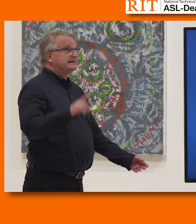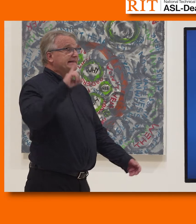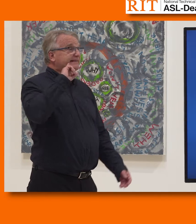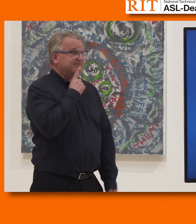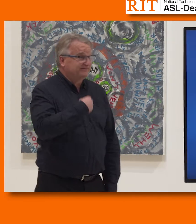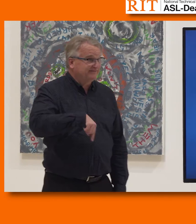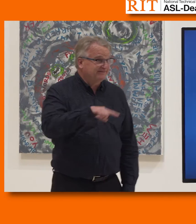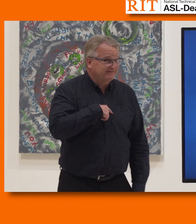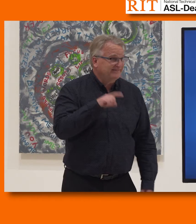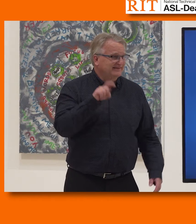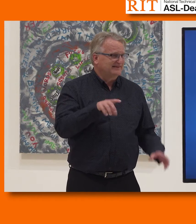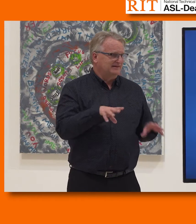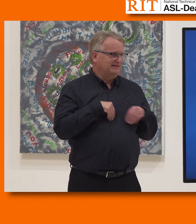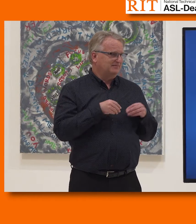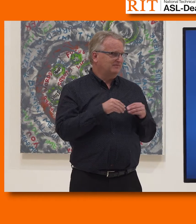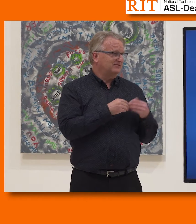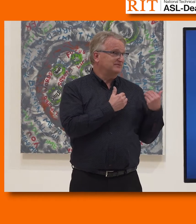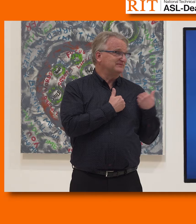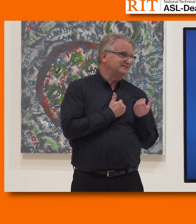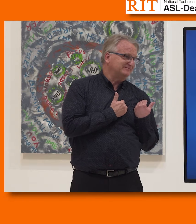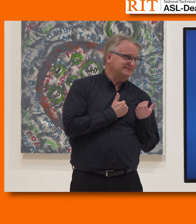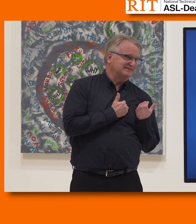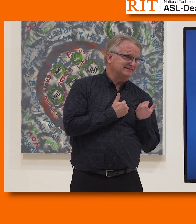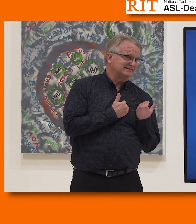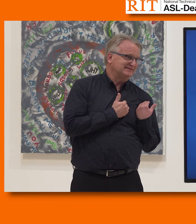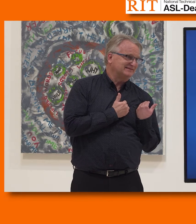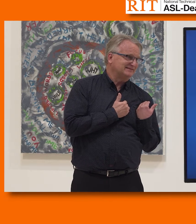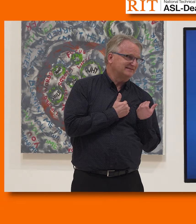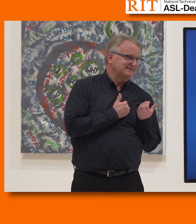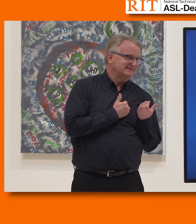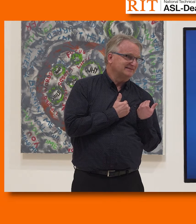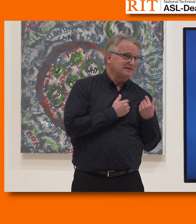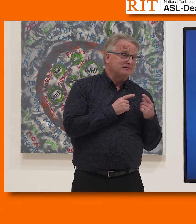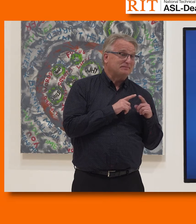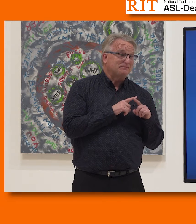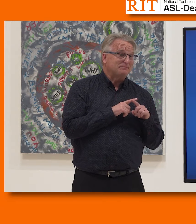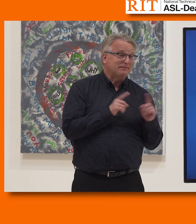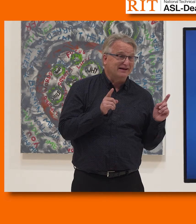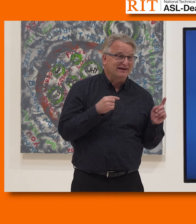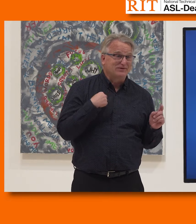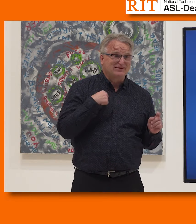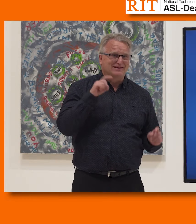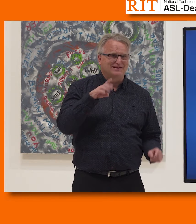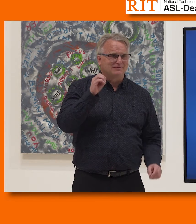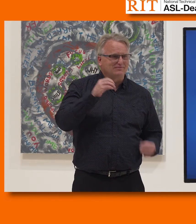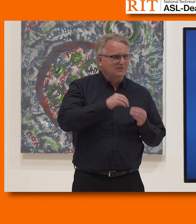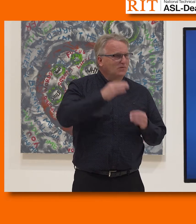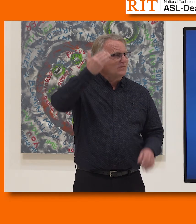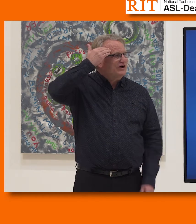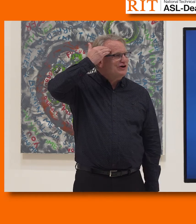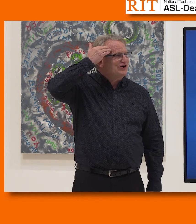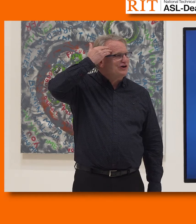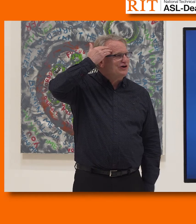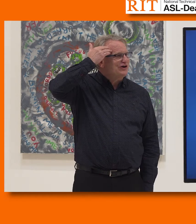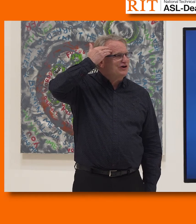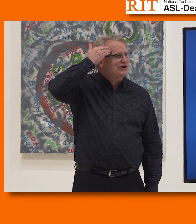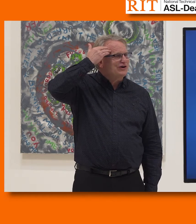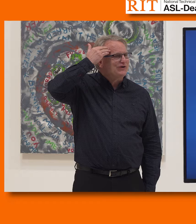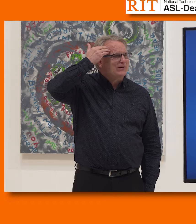So, I believe it's up to the Deaf consumers, our Deaf community members, to take some ownership and responsibility and become more aware.